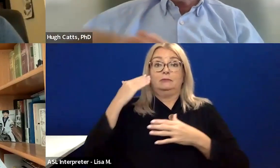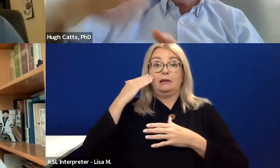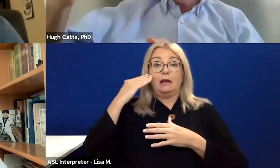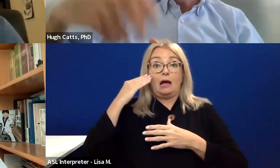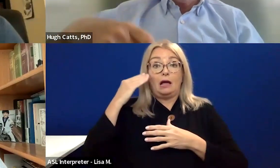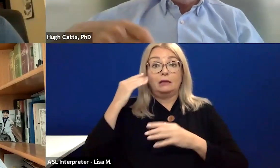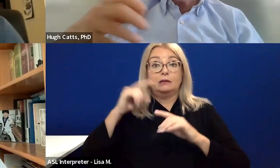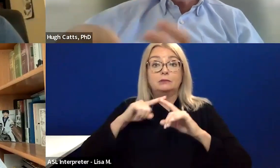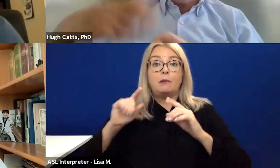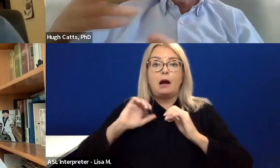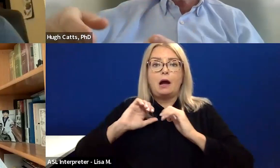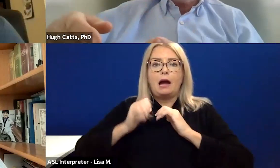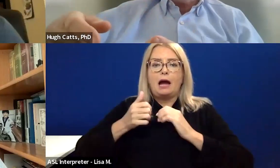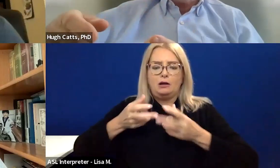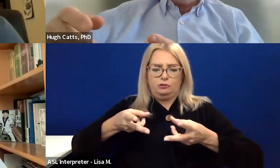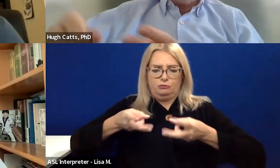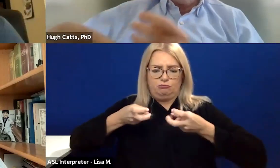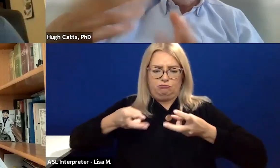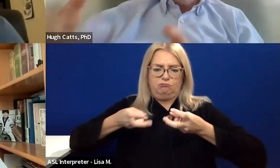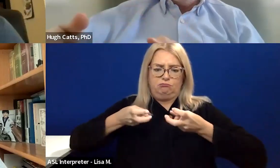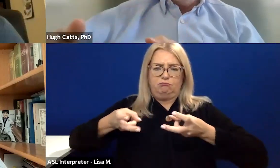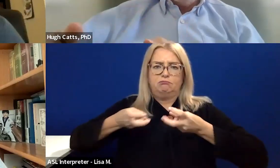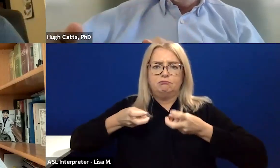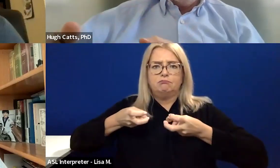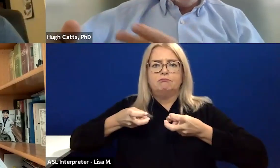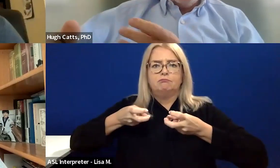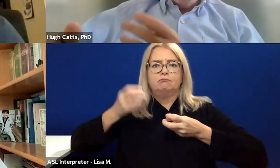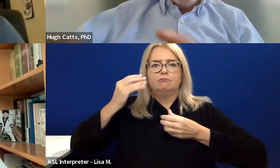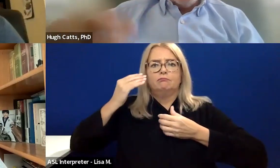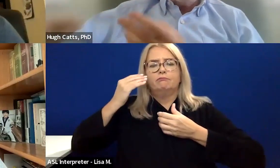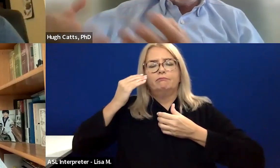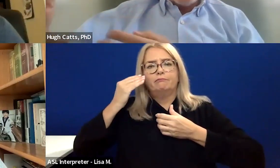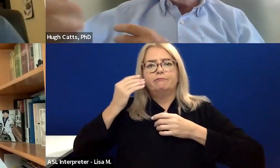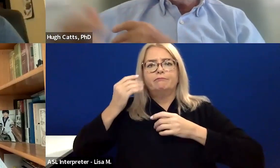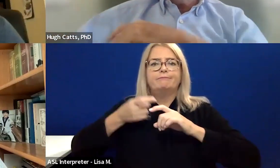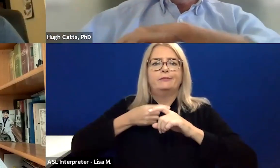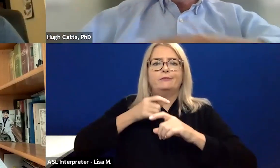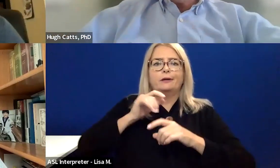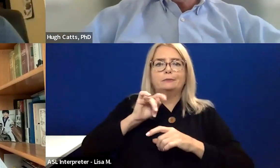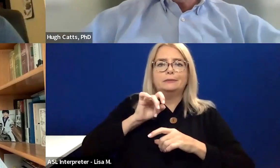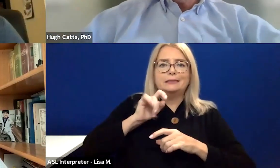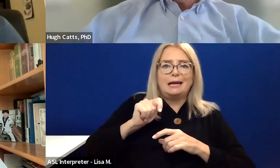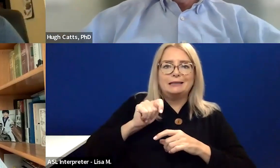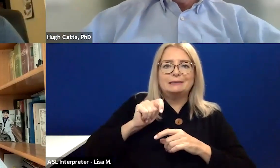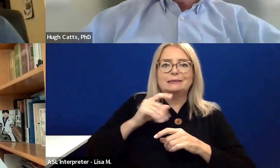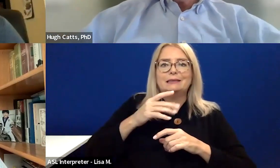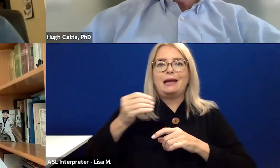from text and how to write about it in the own their own products that they might they might